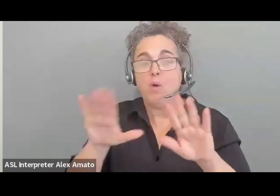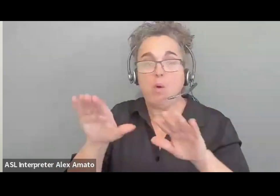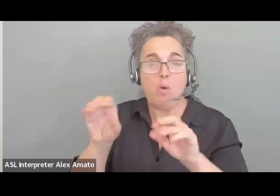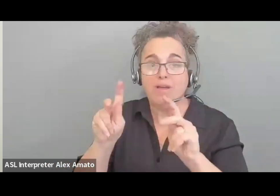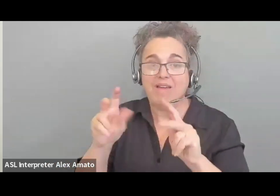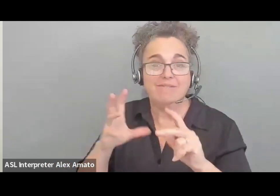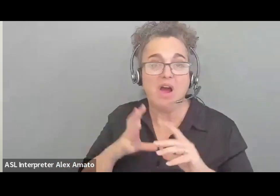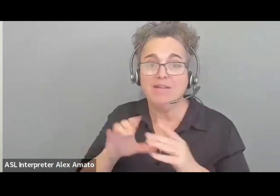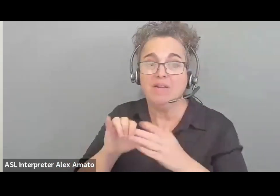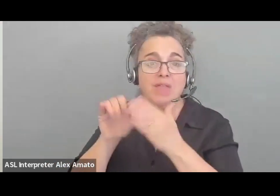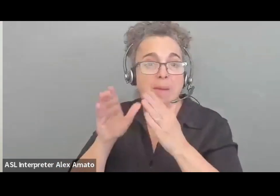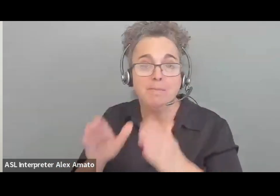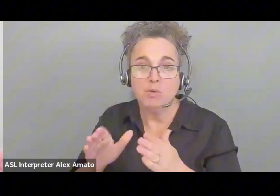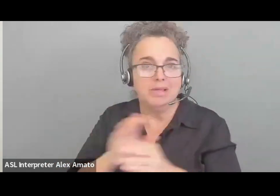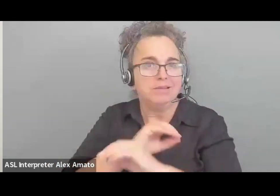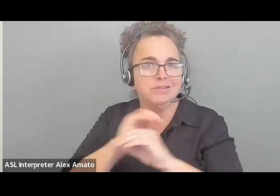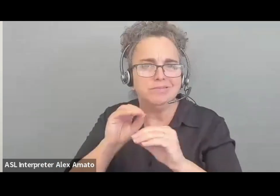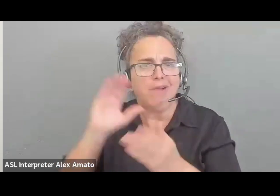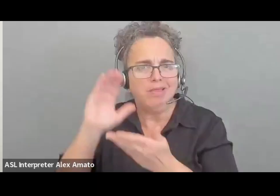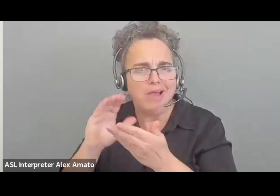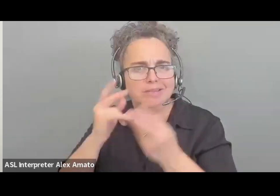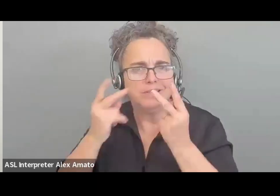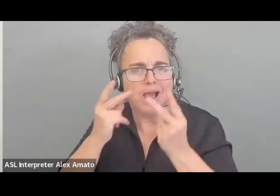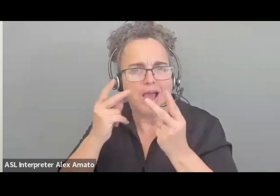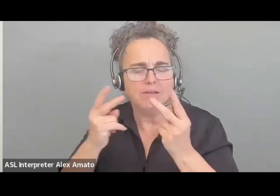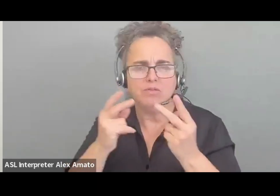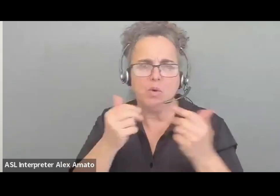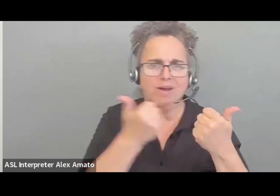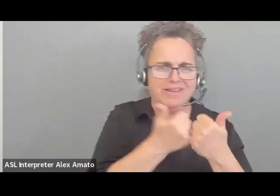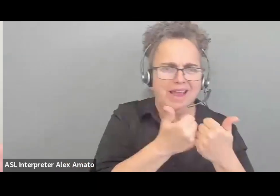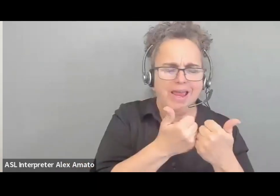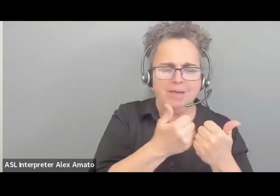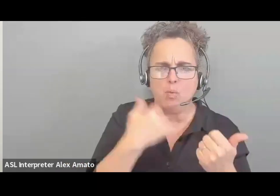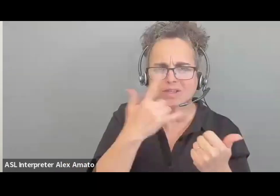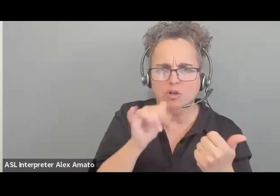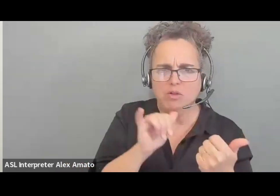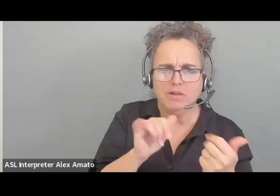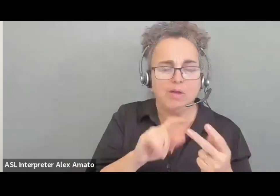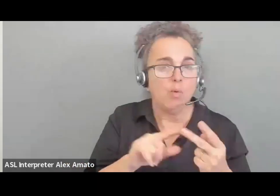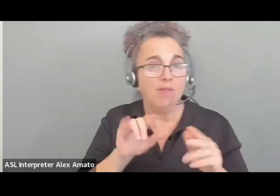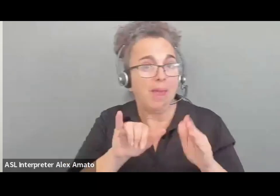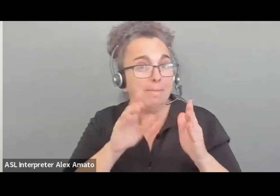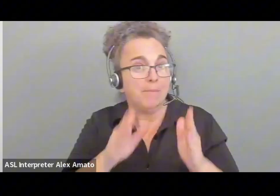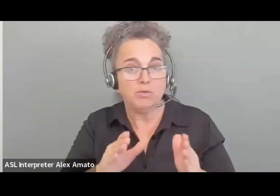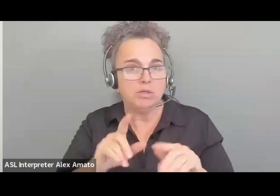access from a site perspective, where does our game meet what that might look like? If they can't hear, what does that look like?